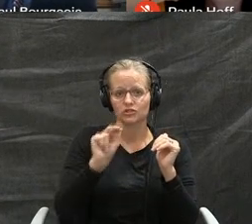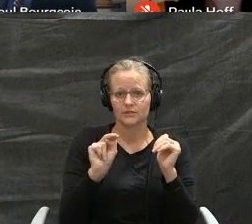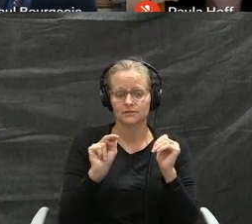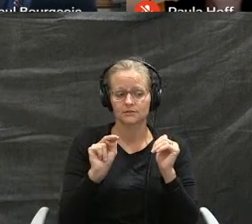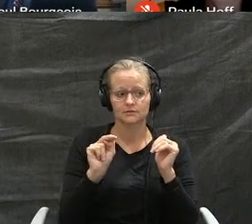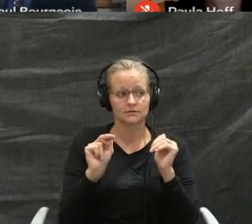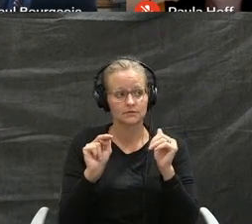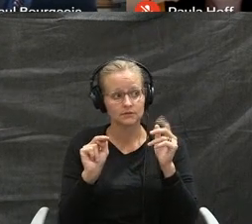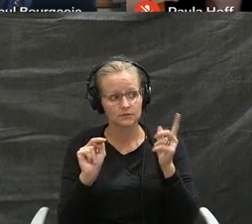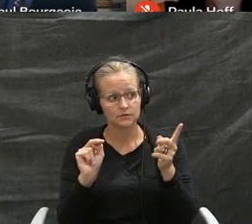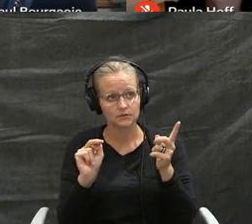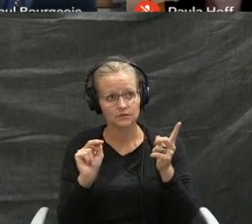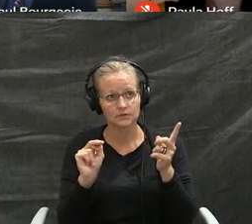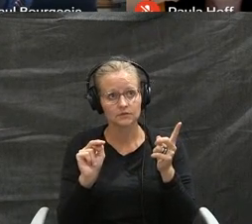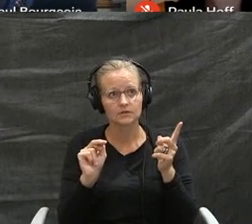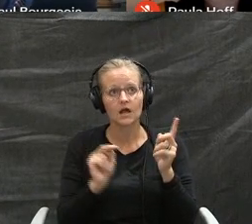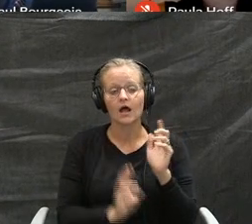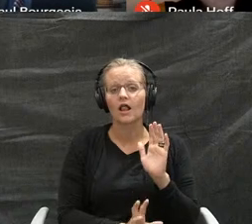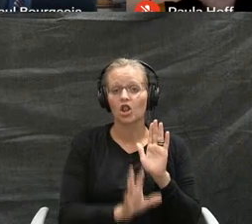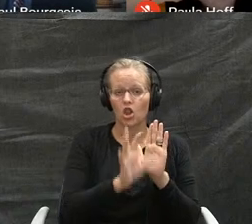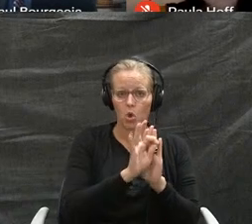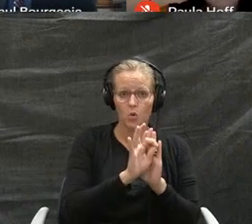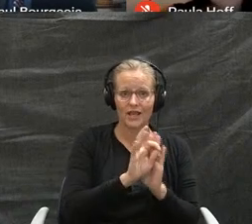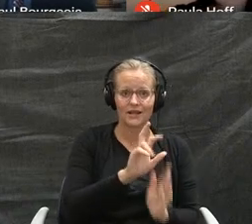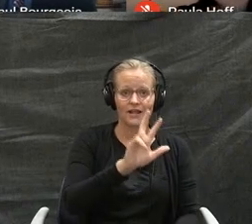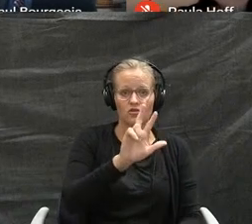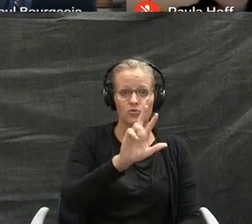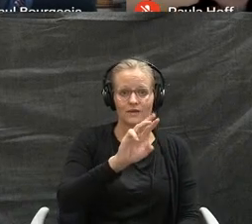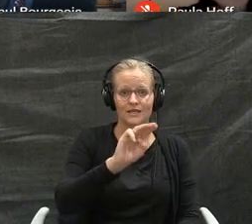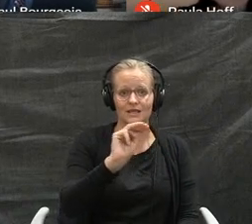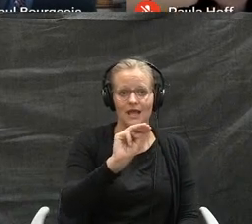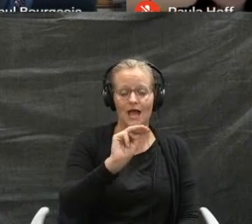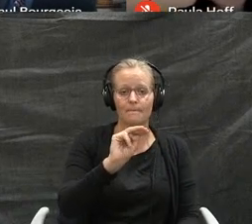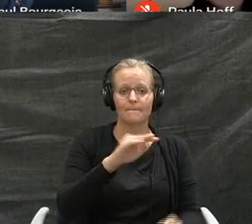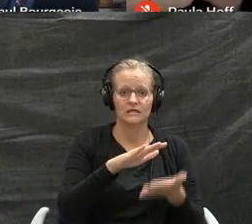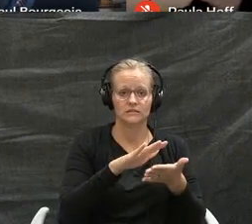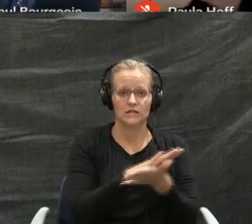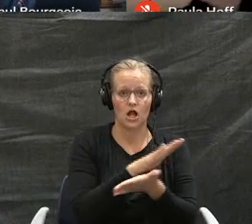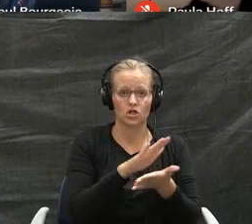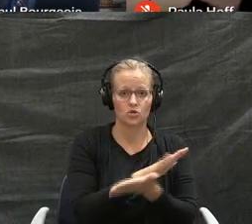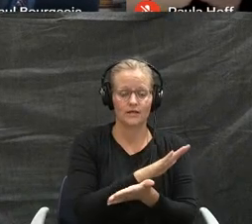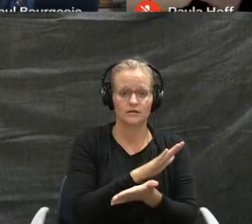able to. Located 3M document that confirms that we have 500